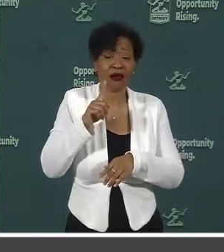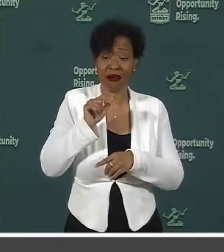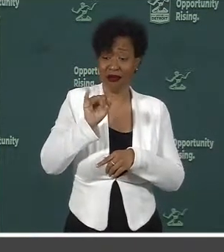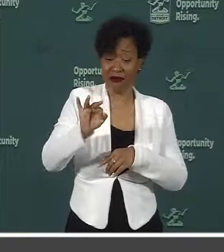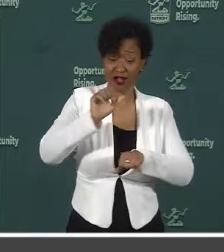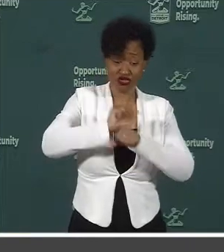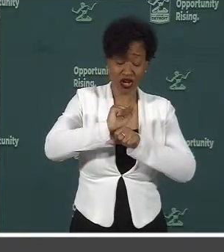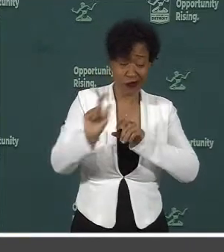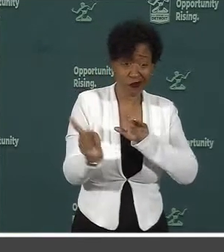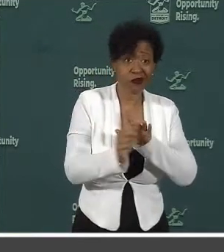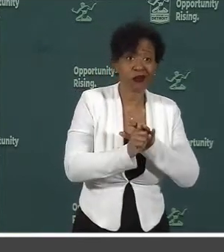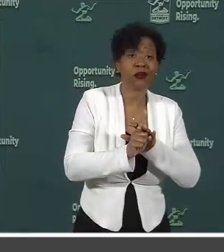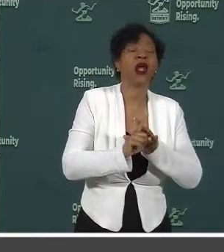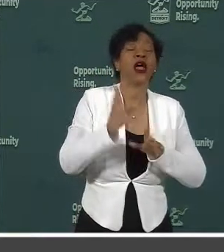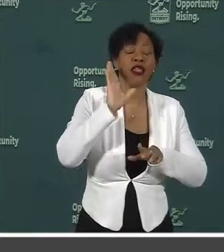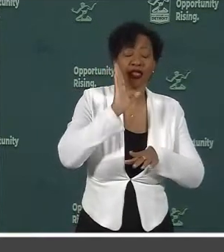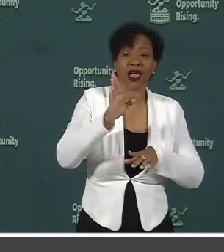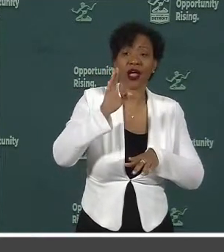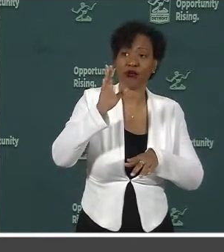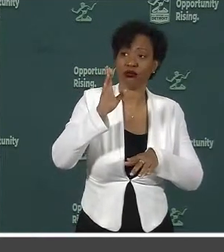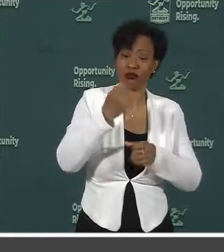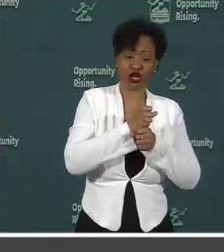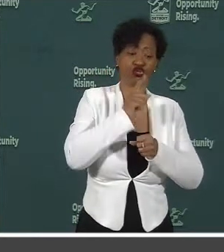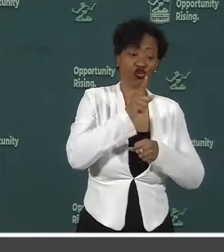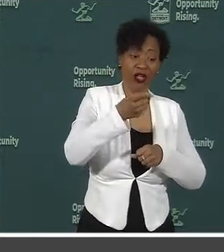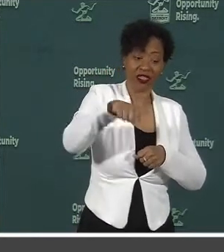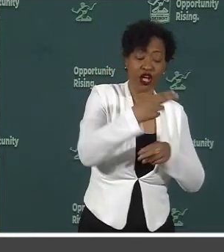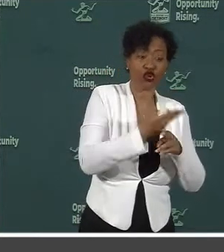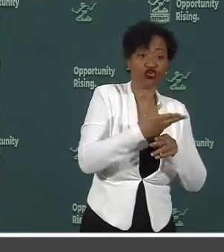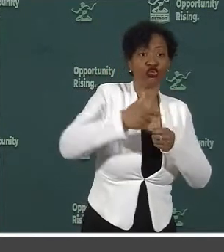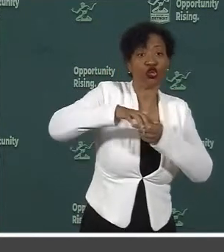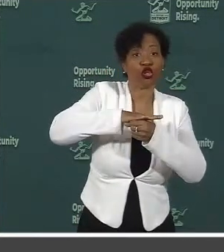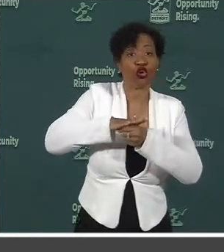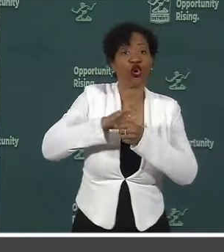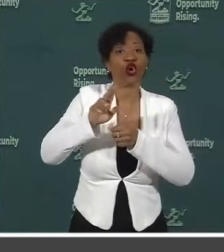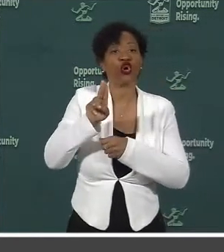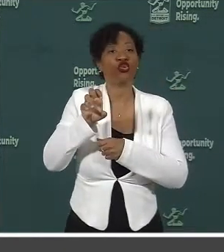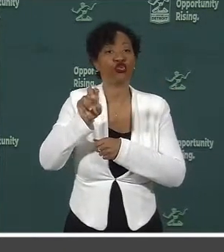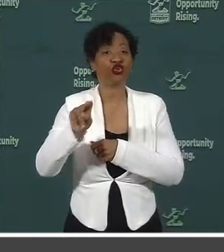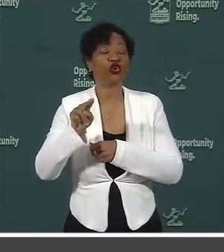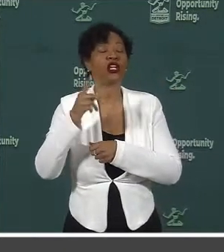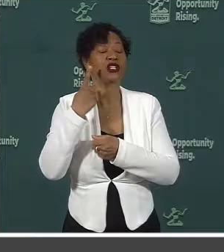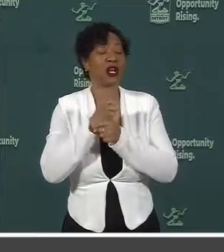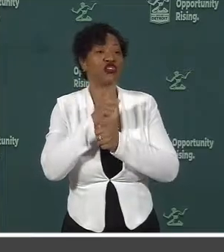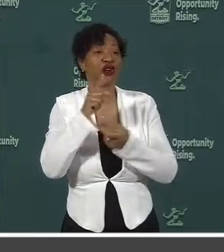UNION AND I SAID TOM I THINK THAT'S A FAIR RANGE AND I'D LIKE TO SHOW YOU NOW THE STORY